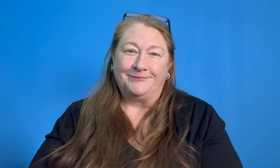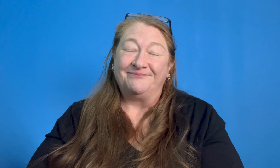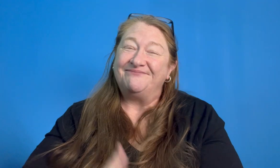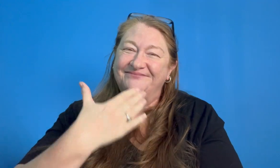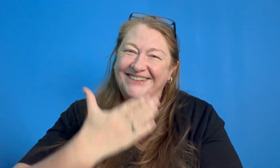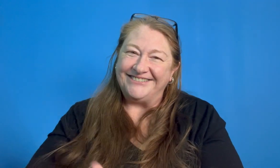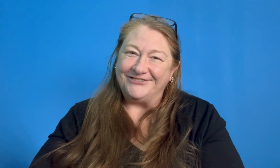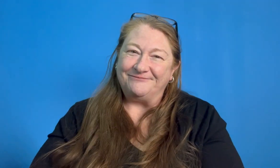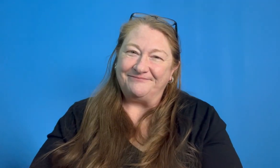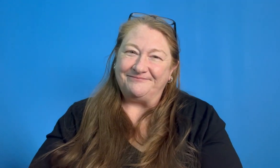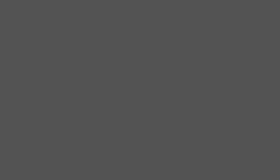Thank you!